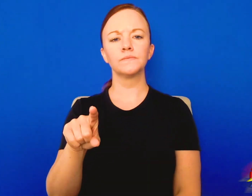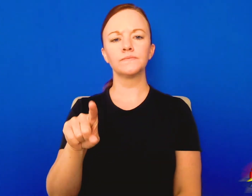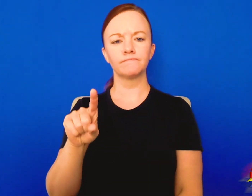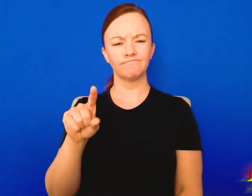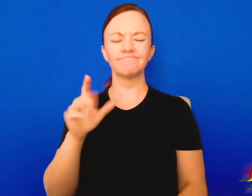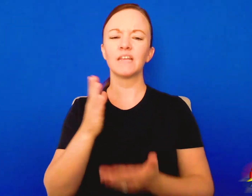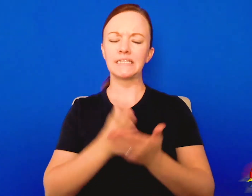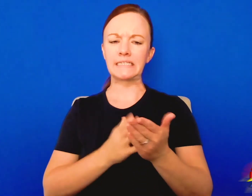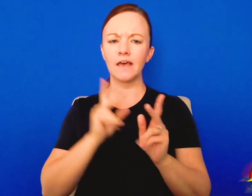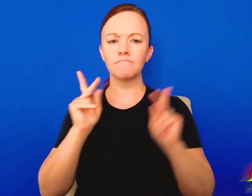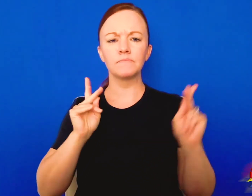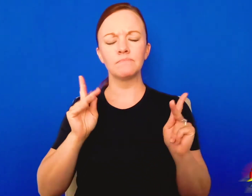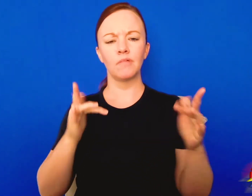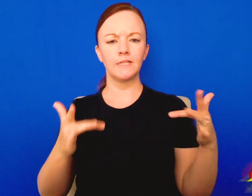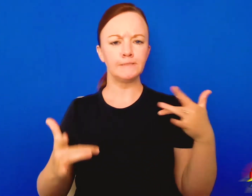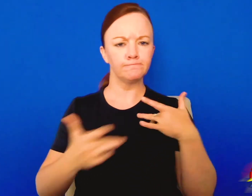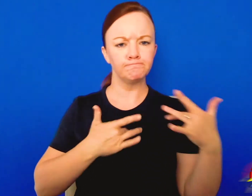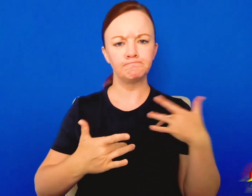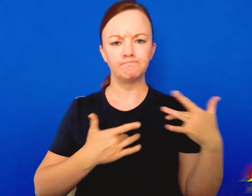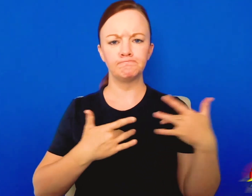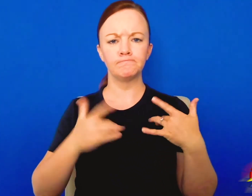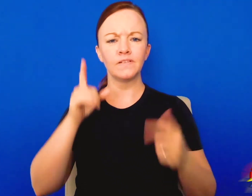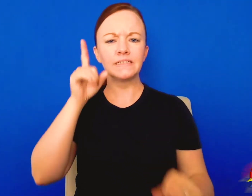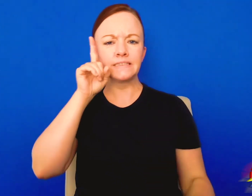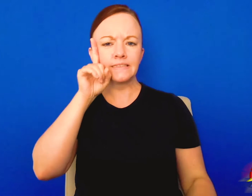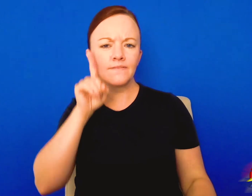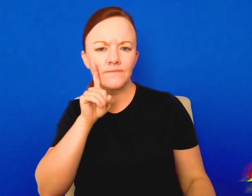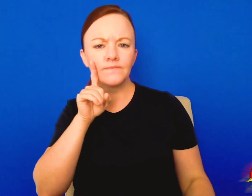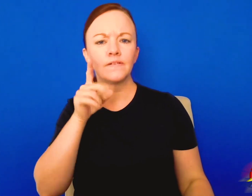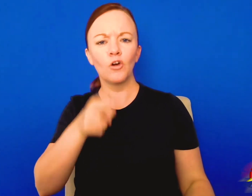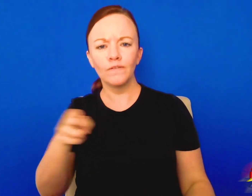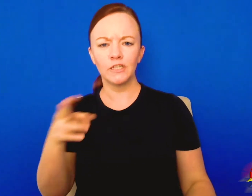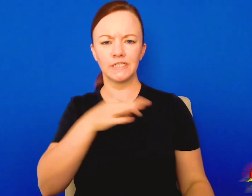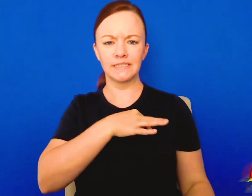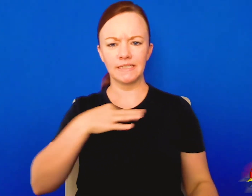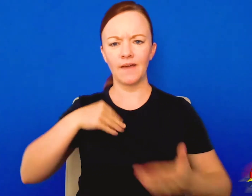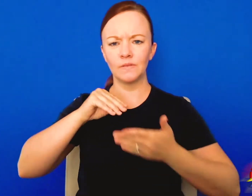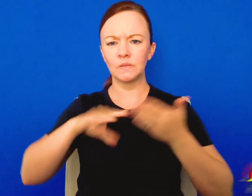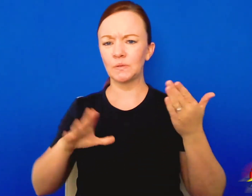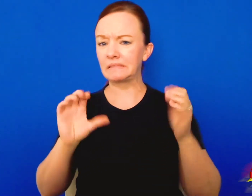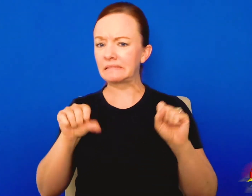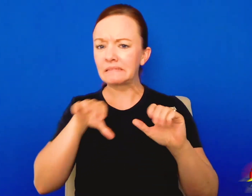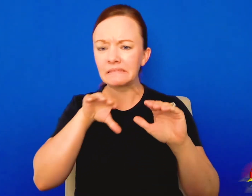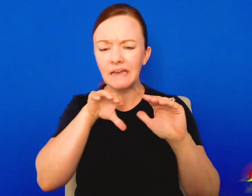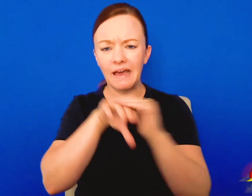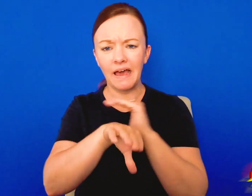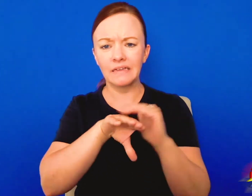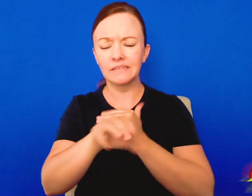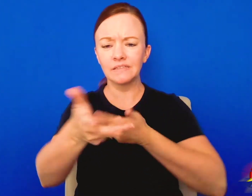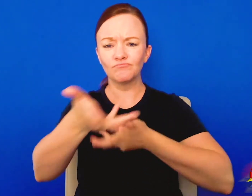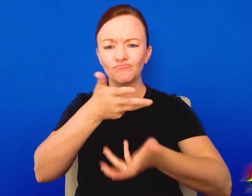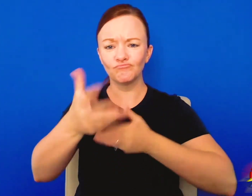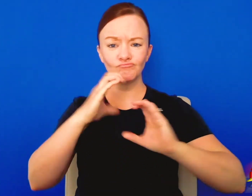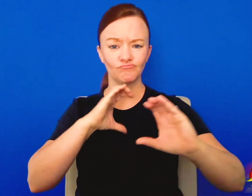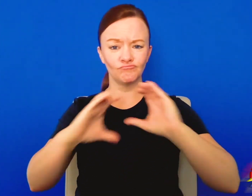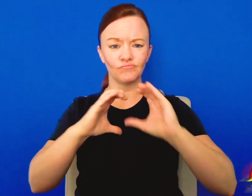QUESTION, THERE ARE CONCERNS ABOUT ACCESSIBILITY FOR STAFF AND STUDENTS WHO ARE D/HH;